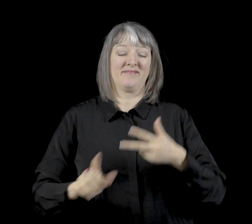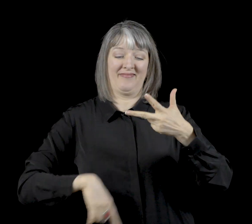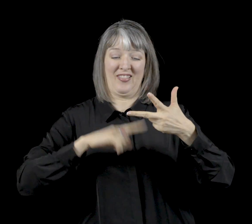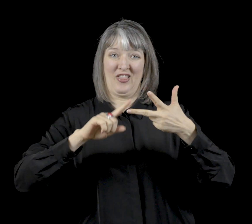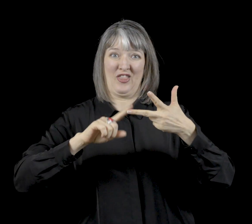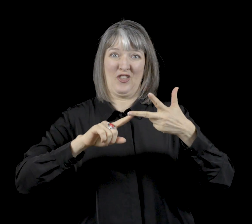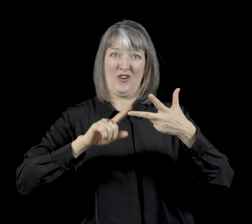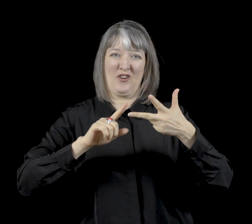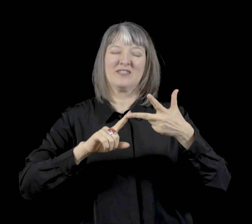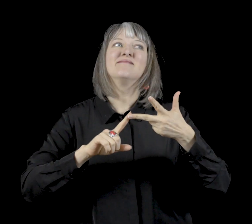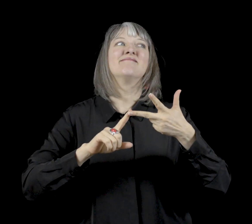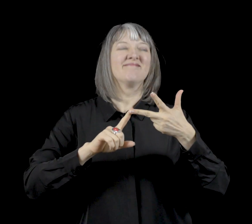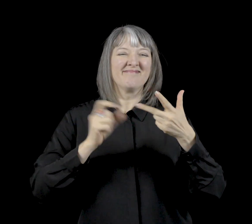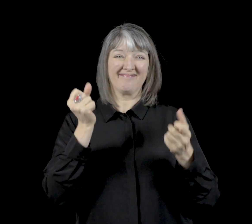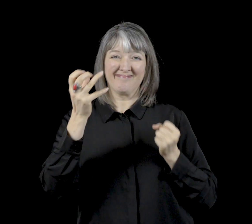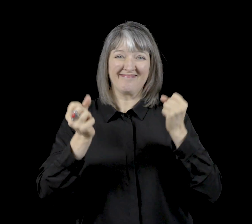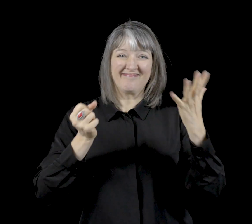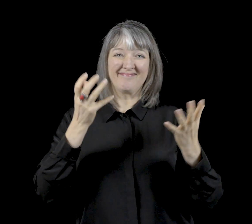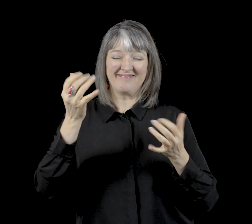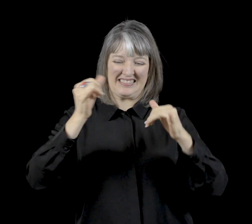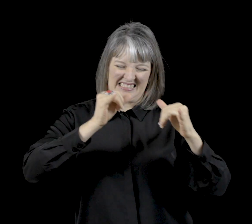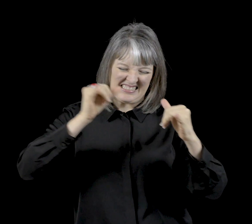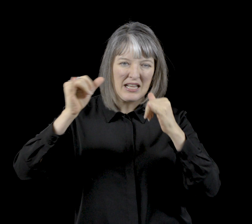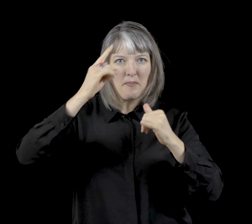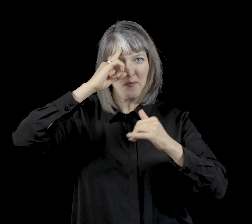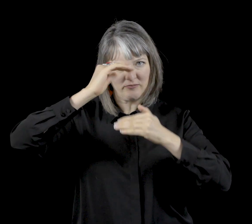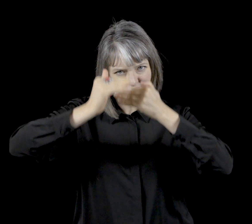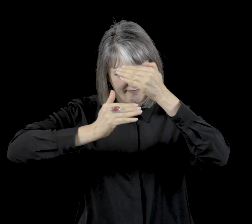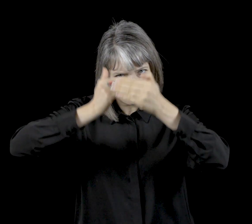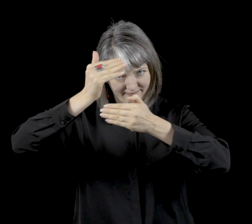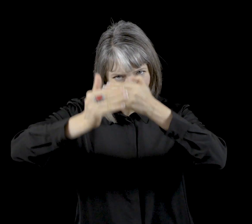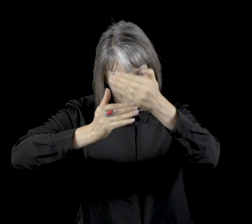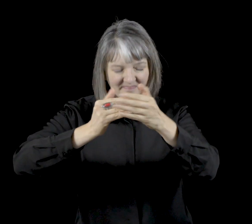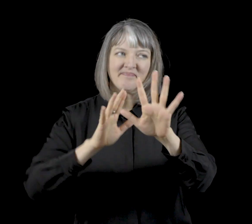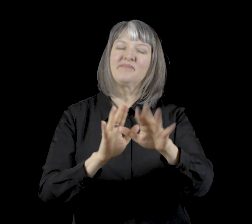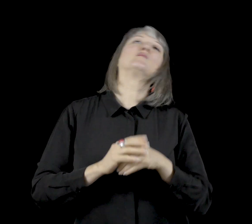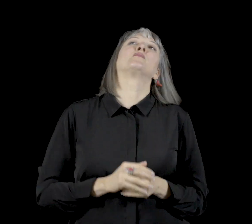Third, the concept will match the brain's natural thought process.